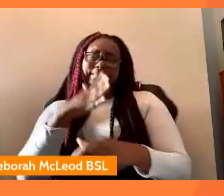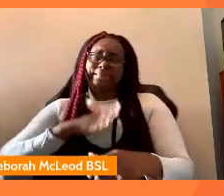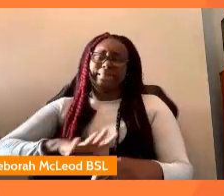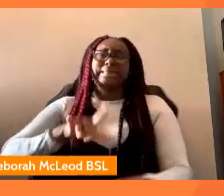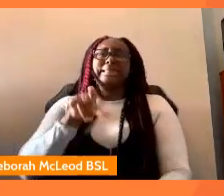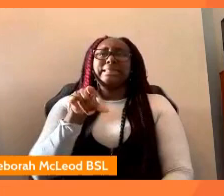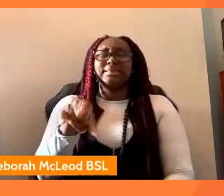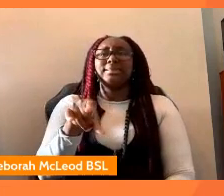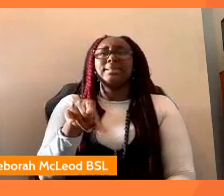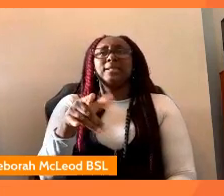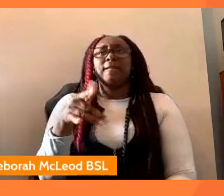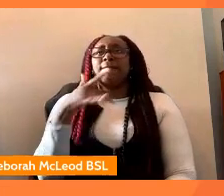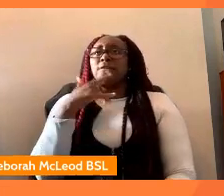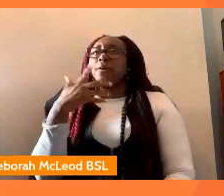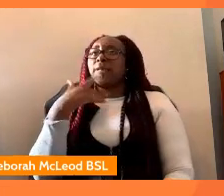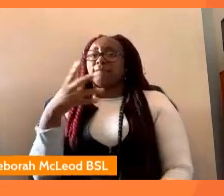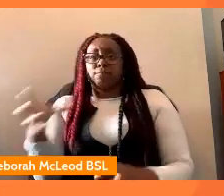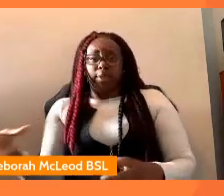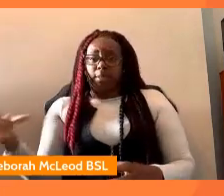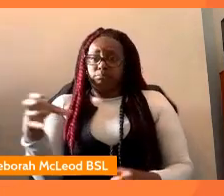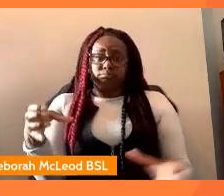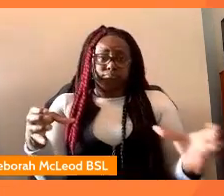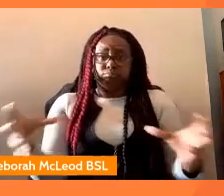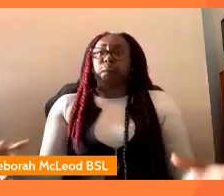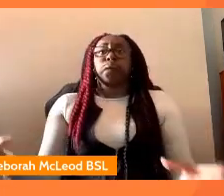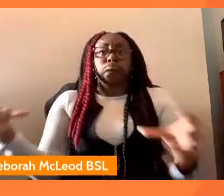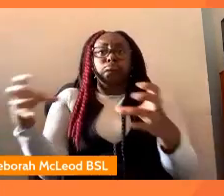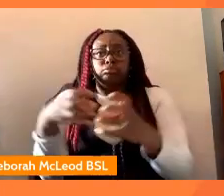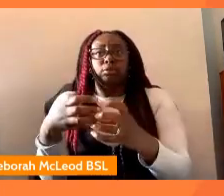So I think that in joining forces we could be a stronger sector overall.